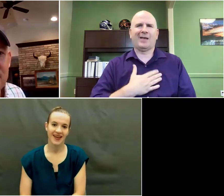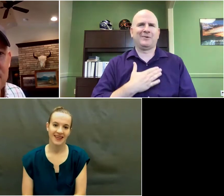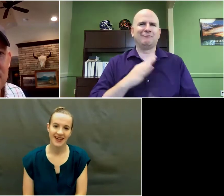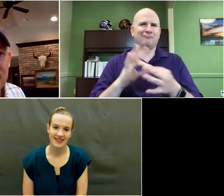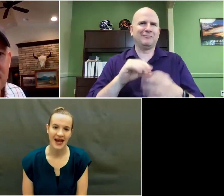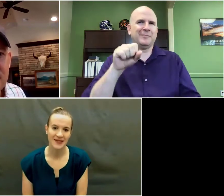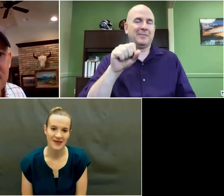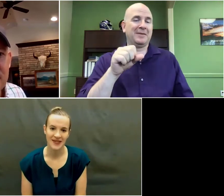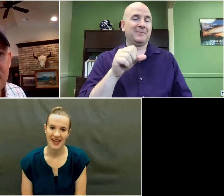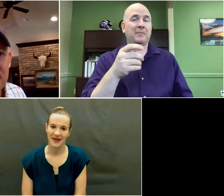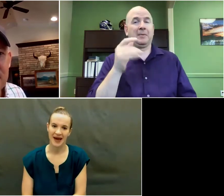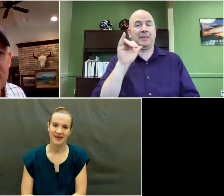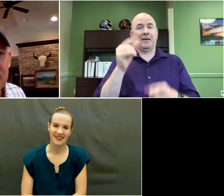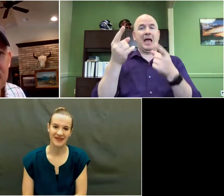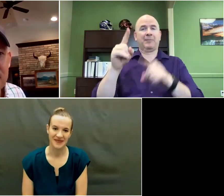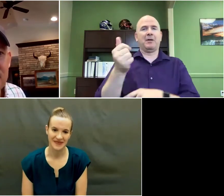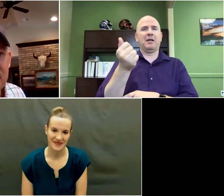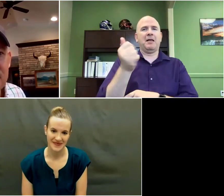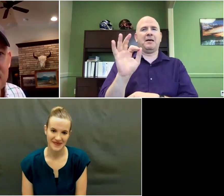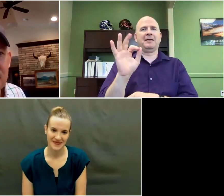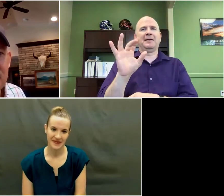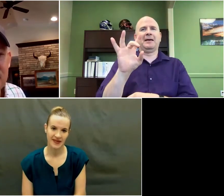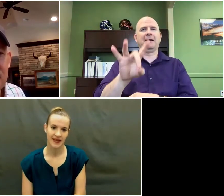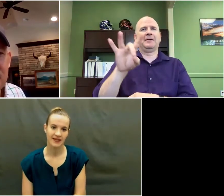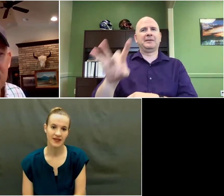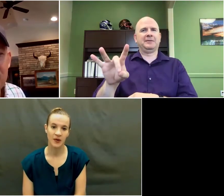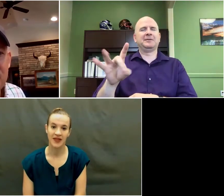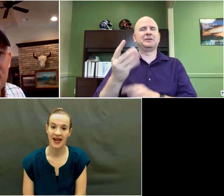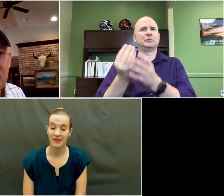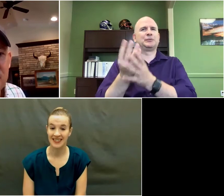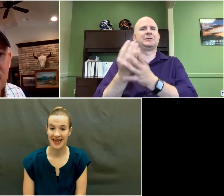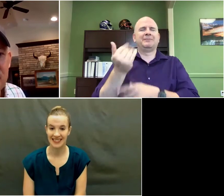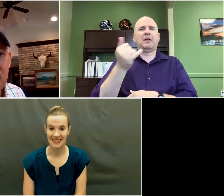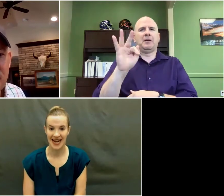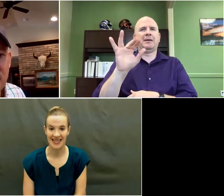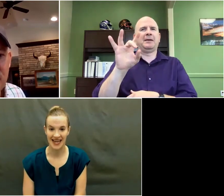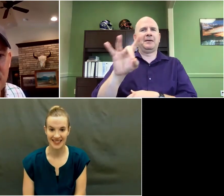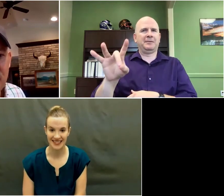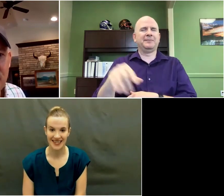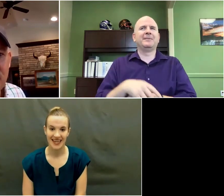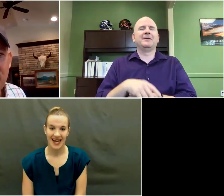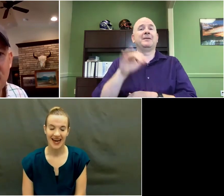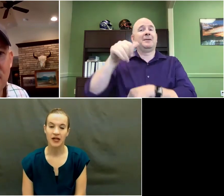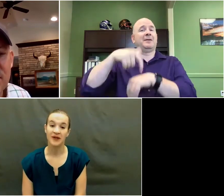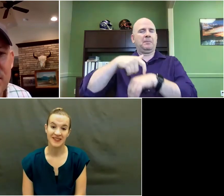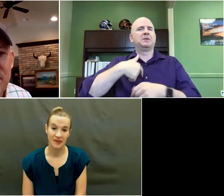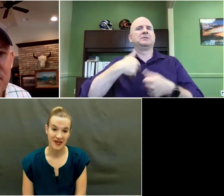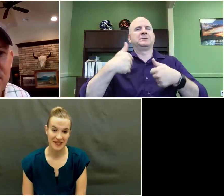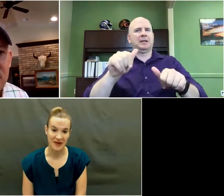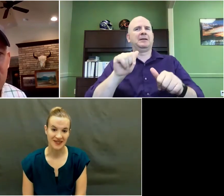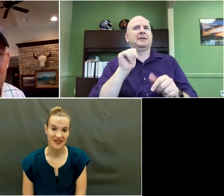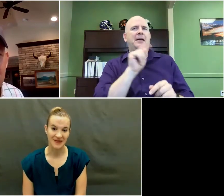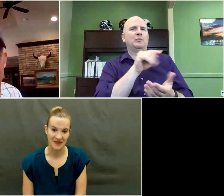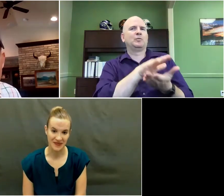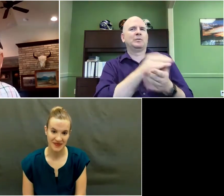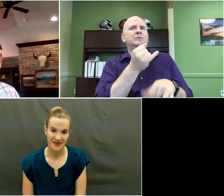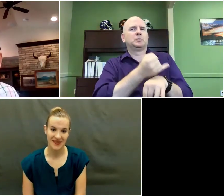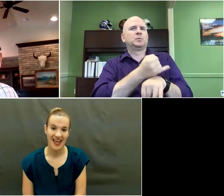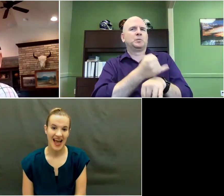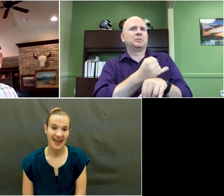Steve: Yes, absolutely, I'd be happy to. So that happened in 1988. It was the Spring semester. At